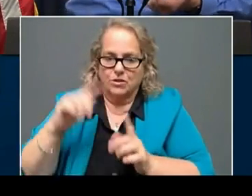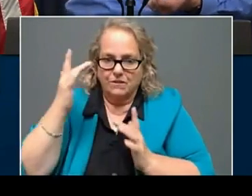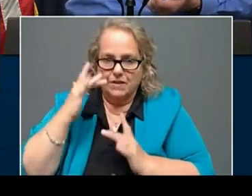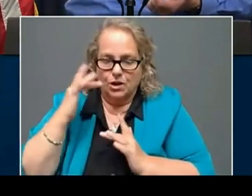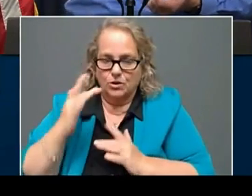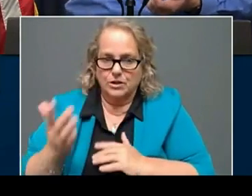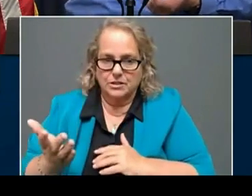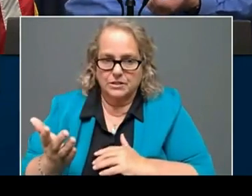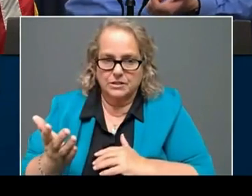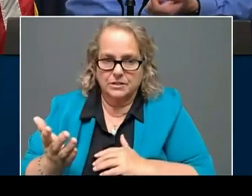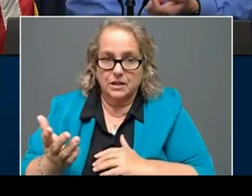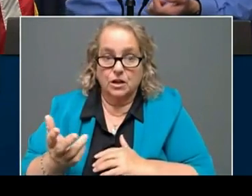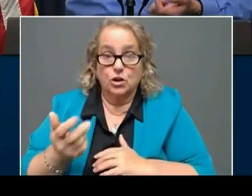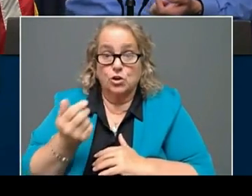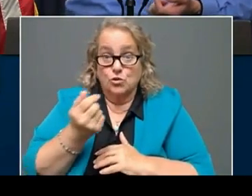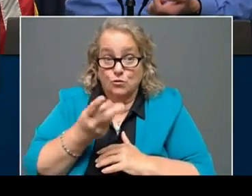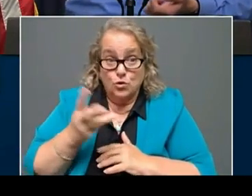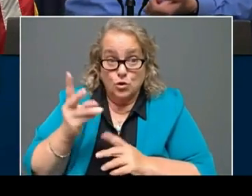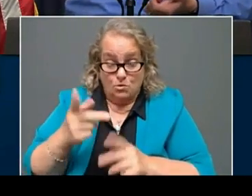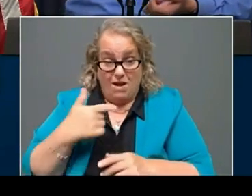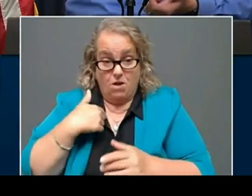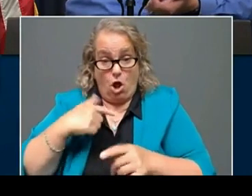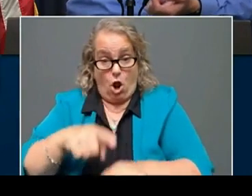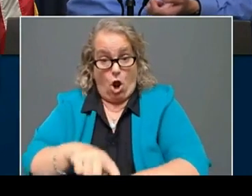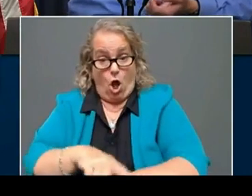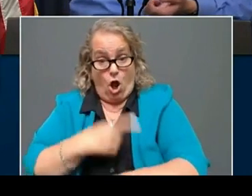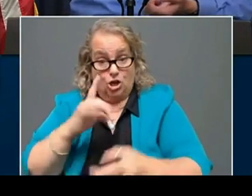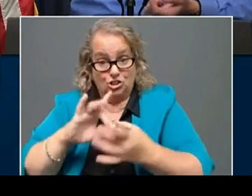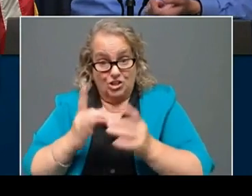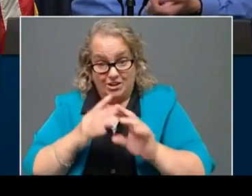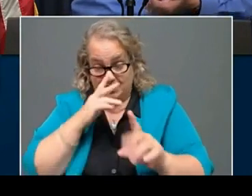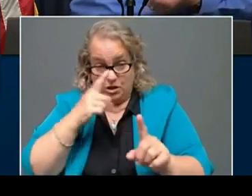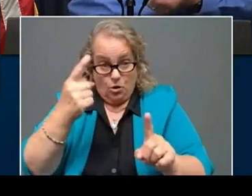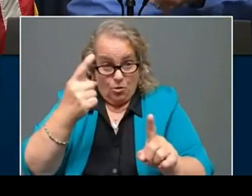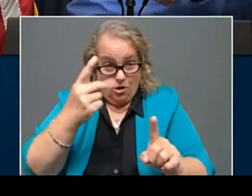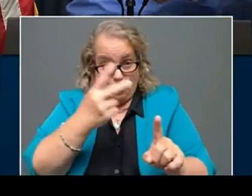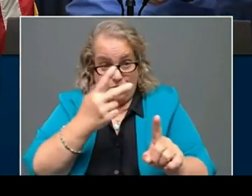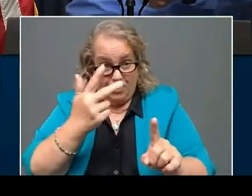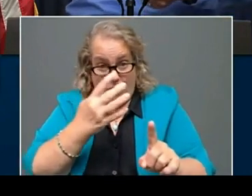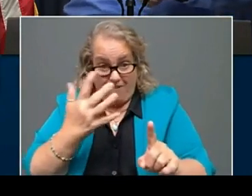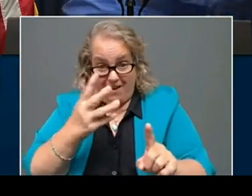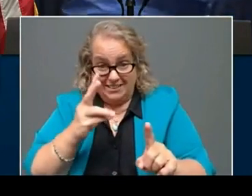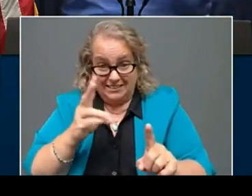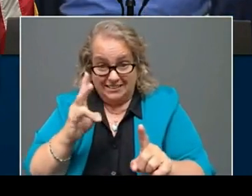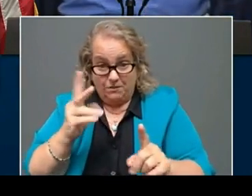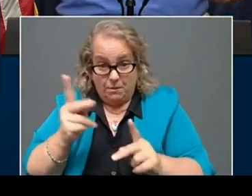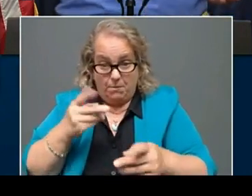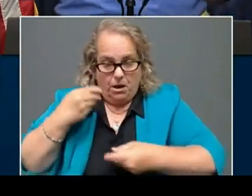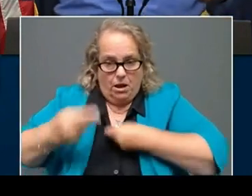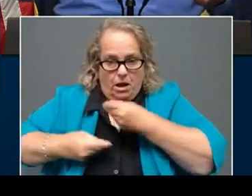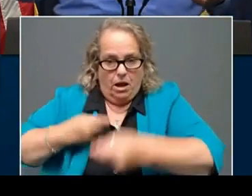have a long chain of 1234567 people in a row who all passed the infection to